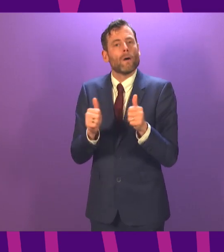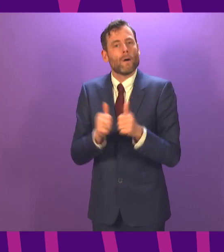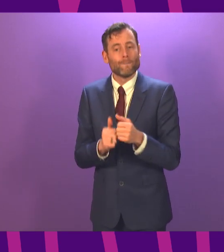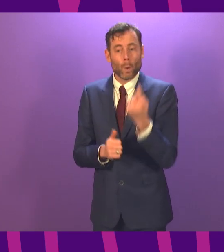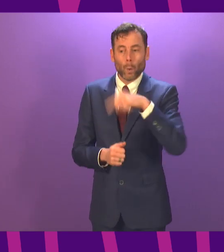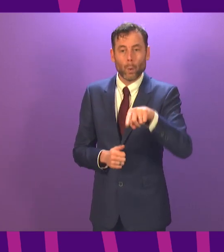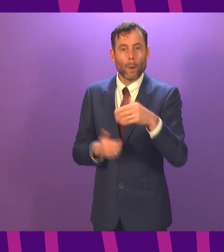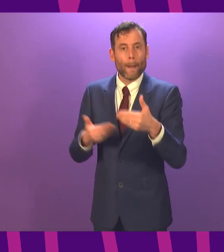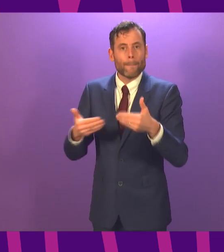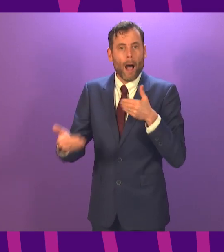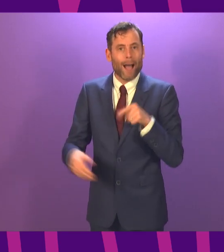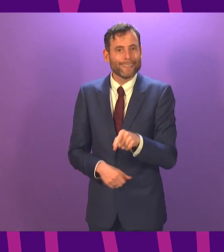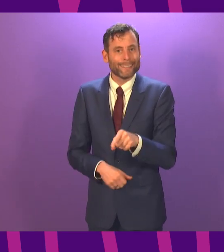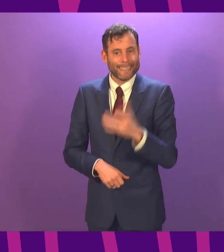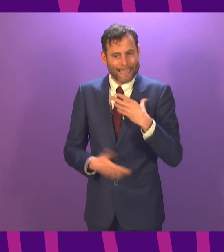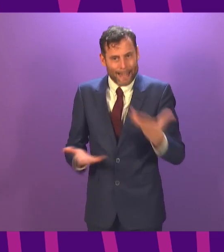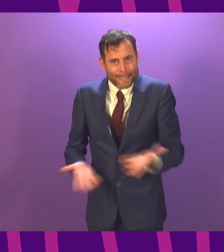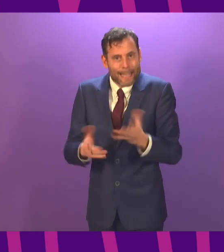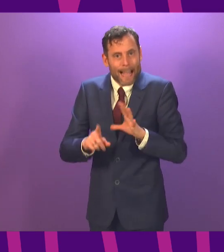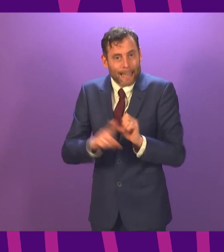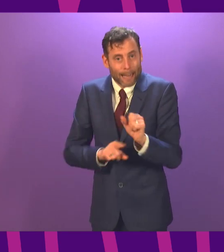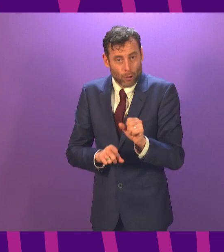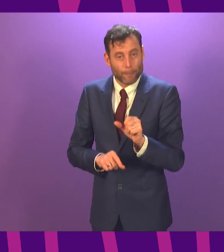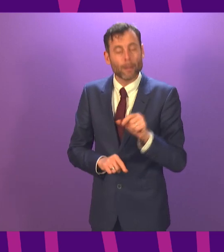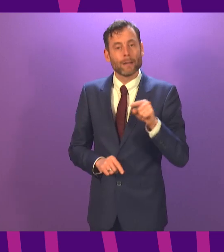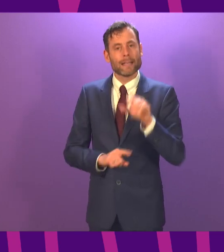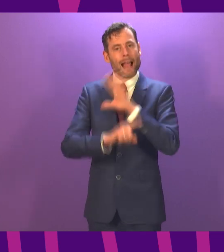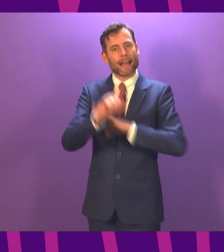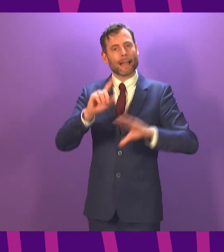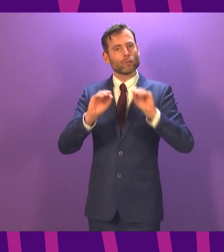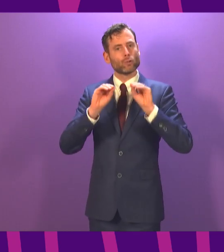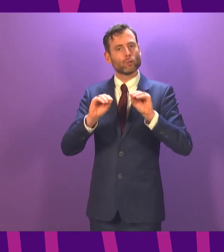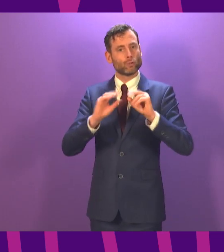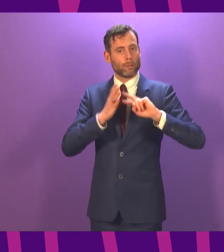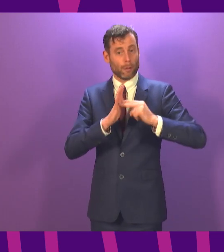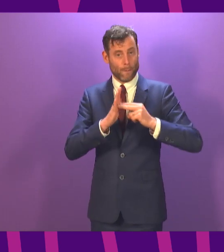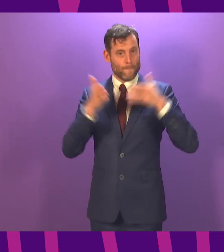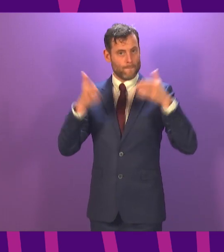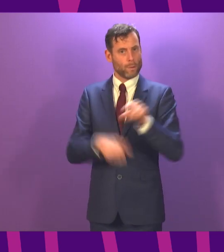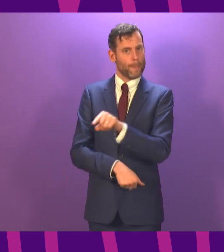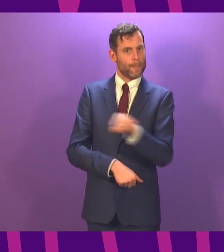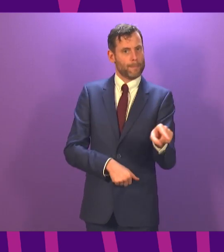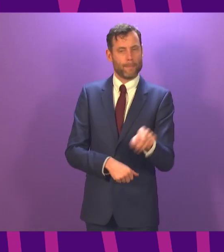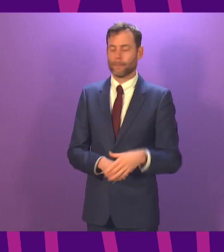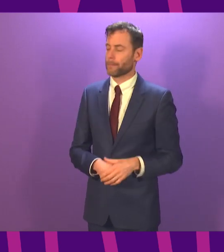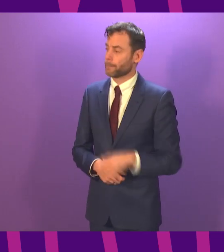who are at the greatest risk of falling behind in their education? The First Minister (Nicola Sturgeon): Tutoring is available through the e-Sgoil